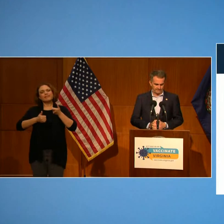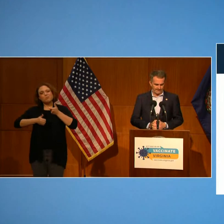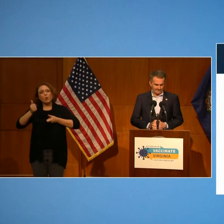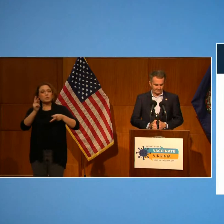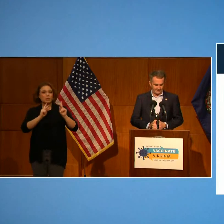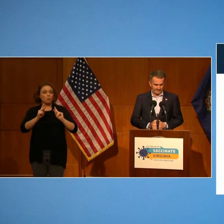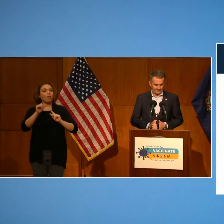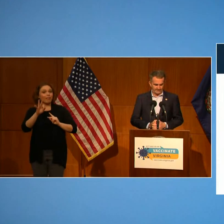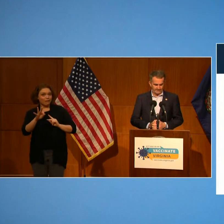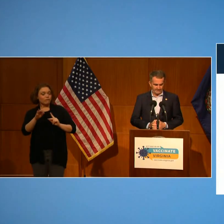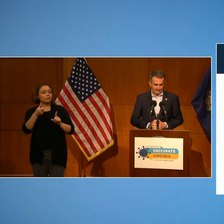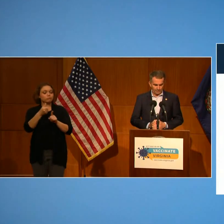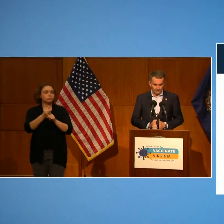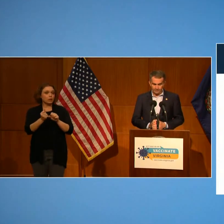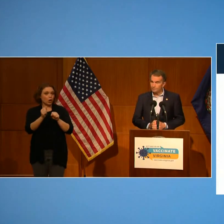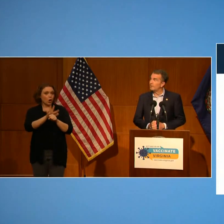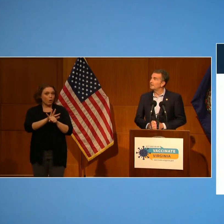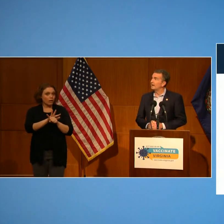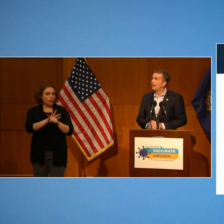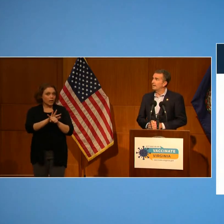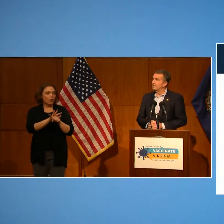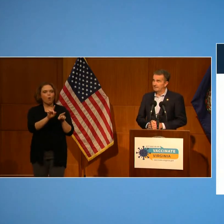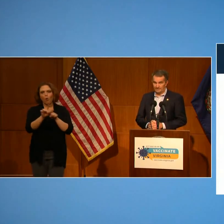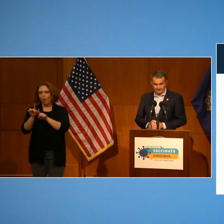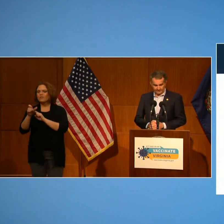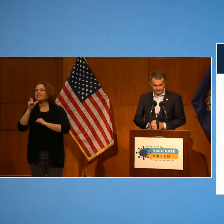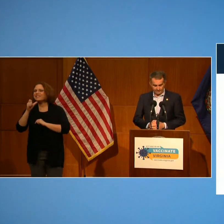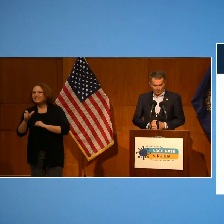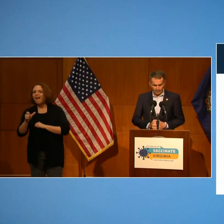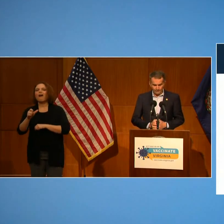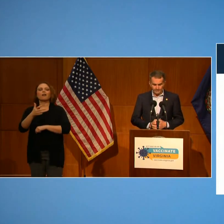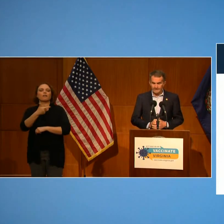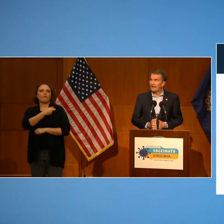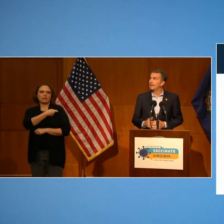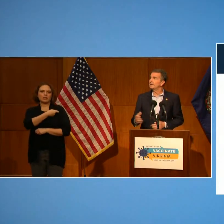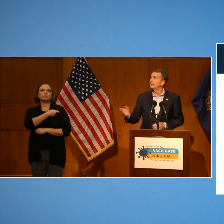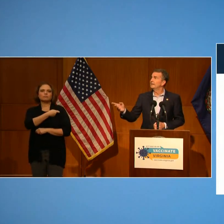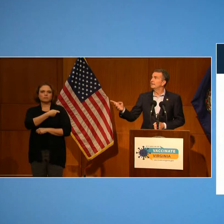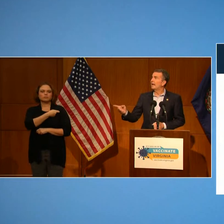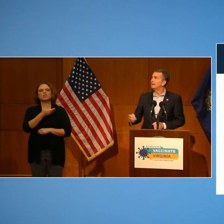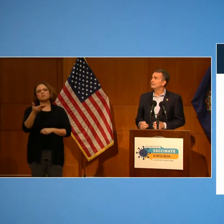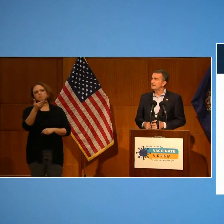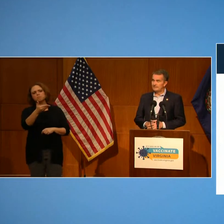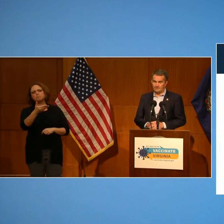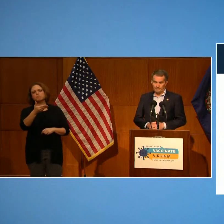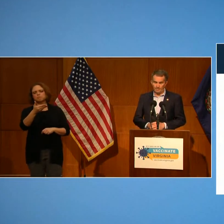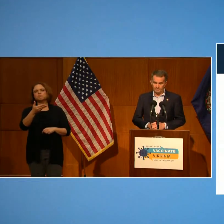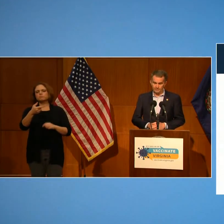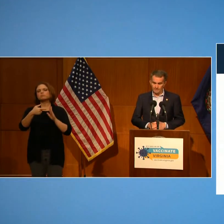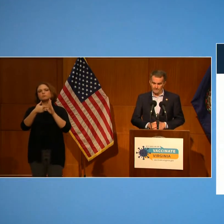REPEAT THAT NEARLY EVERYONE WHO IS GETTING COVID. IS